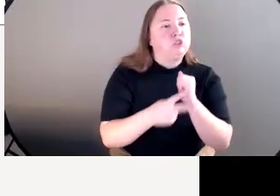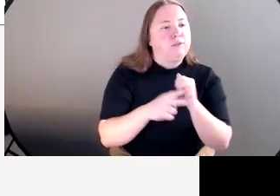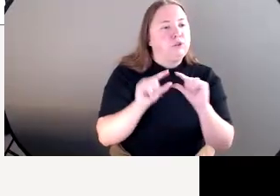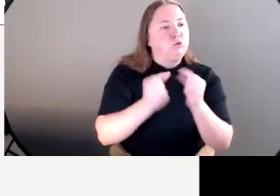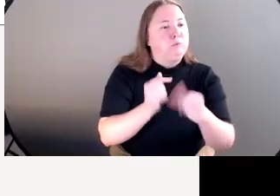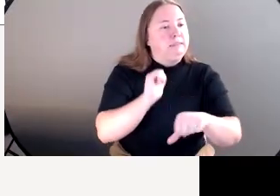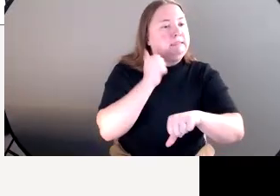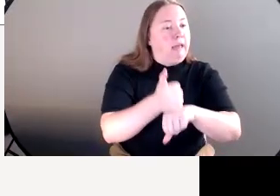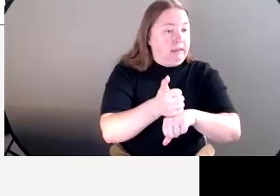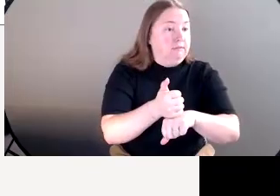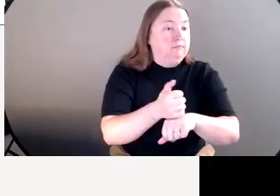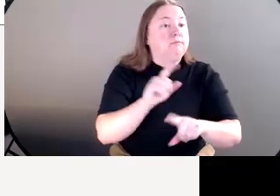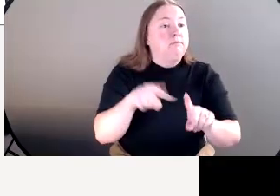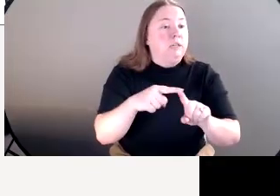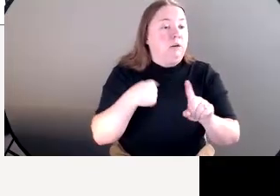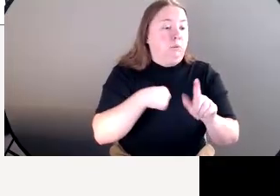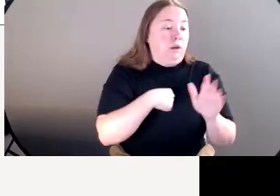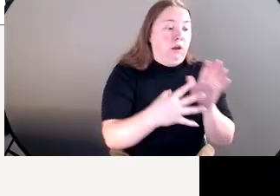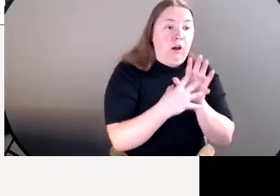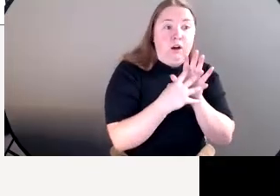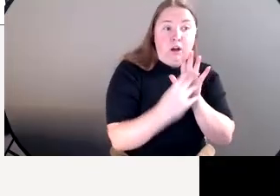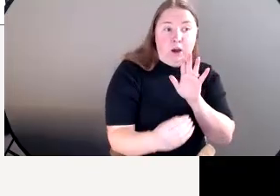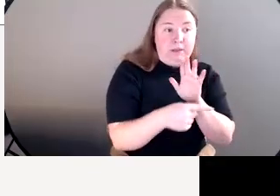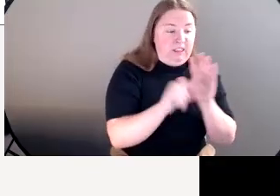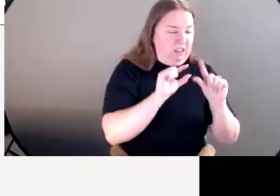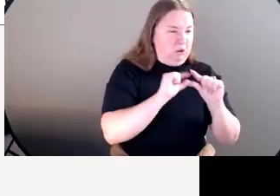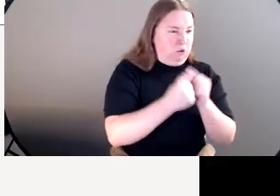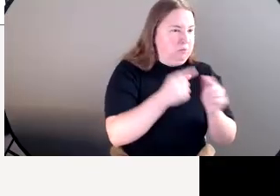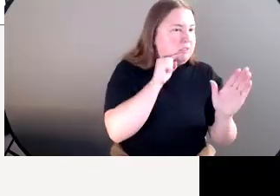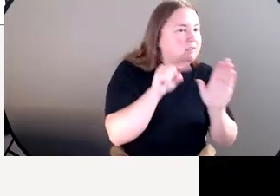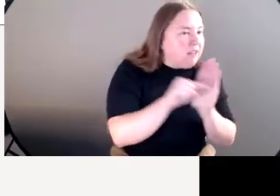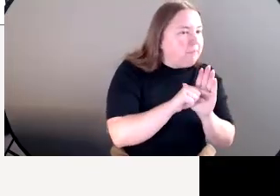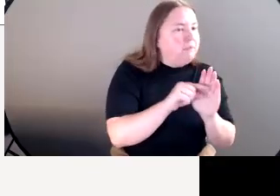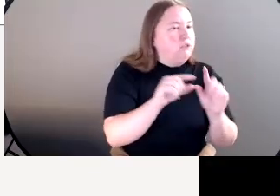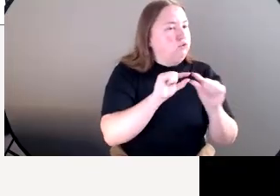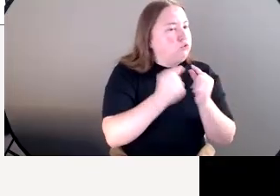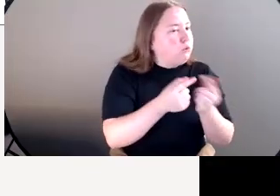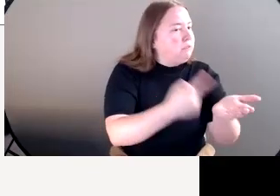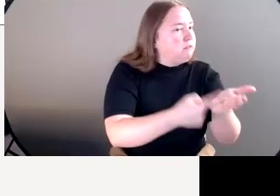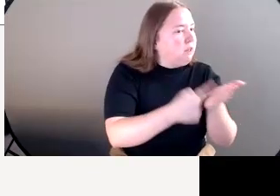whenever we copy that group assignment or group discussion into a new course